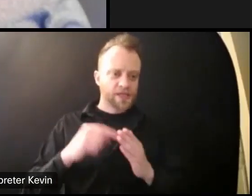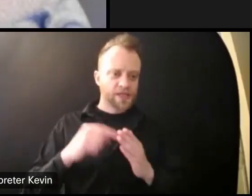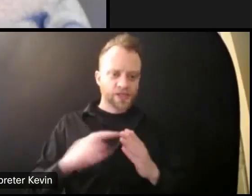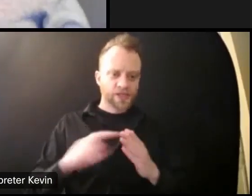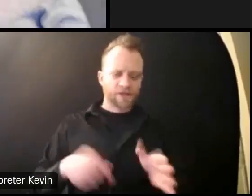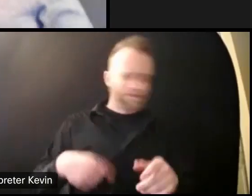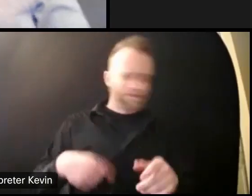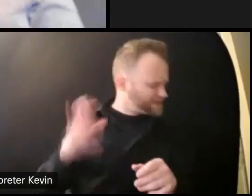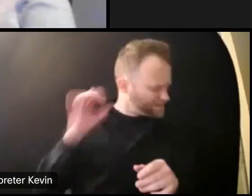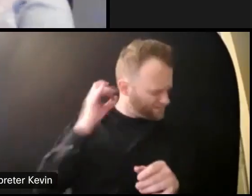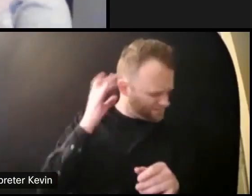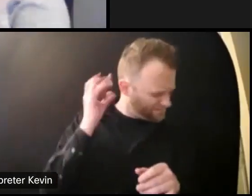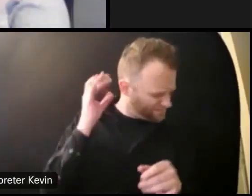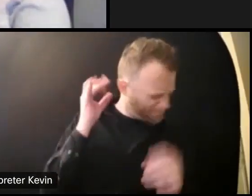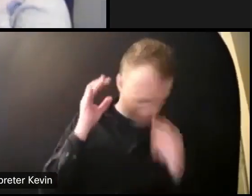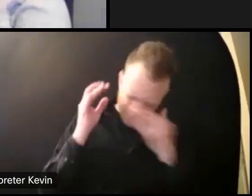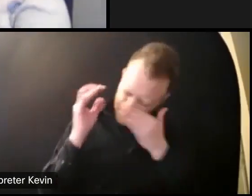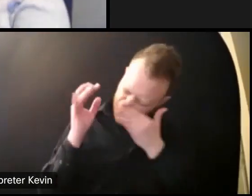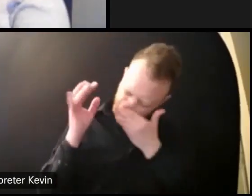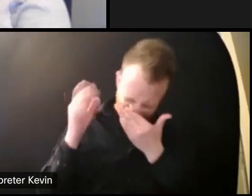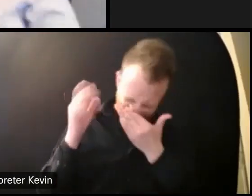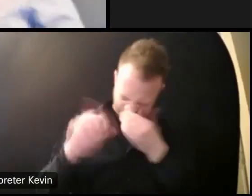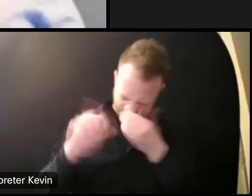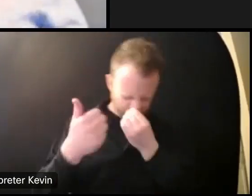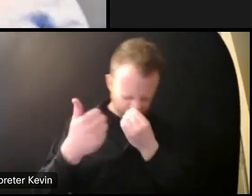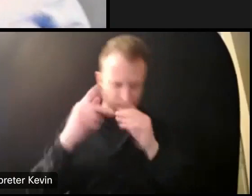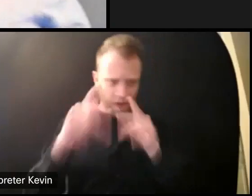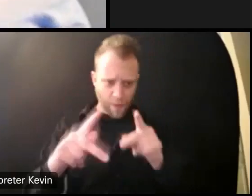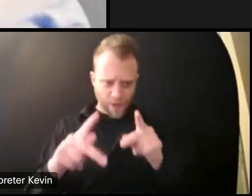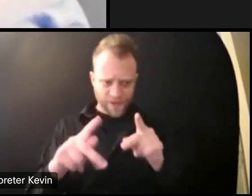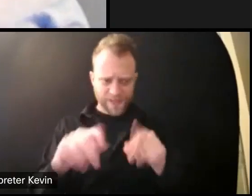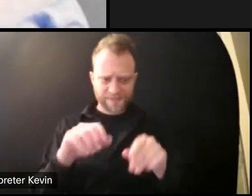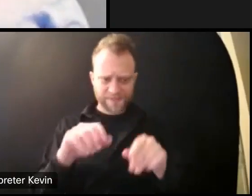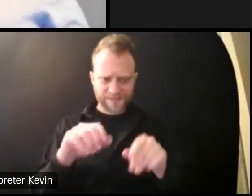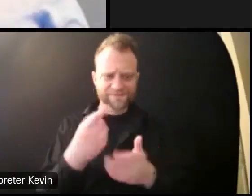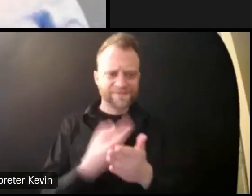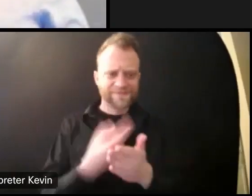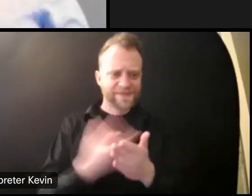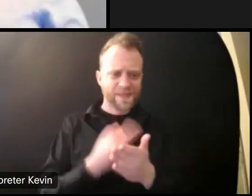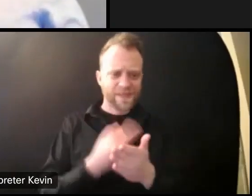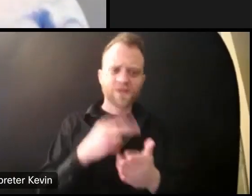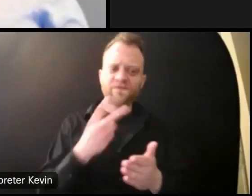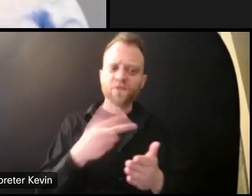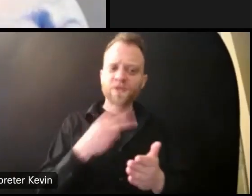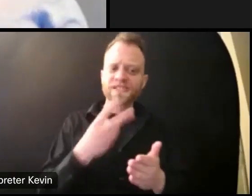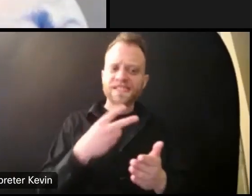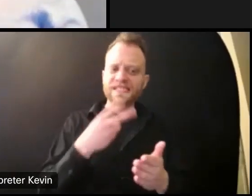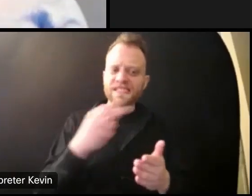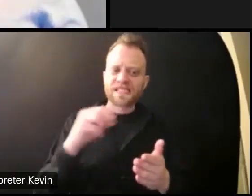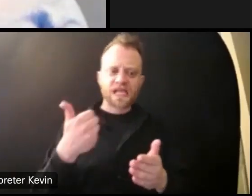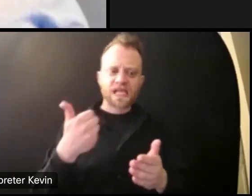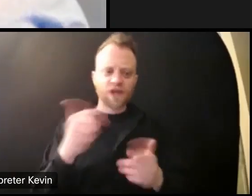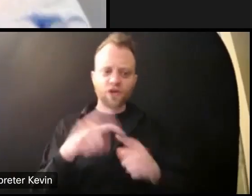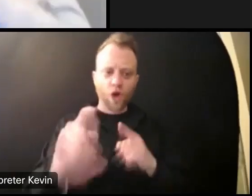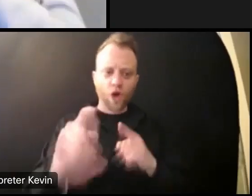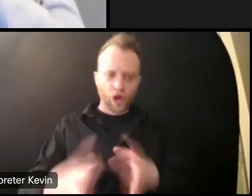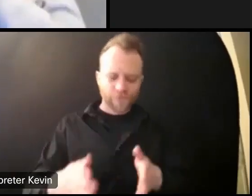background. (Campbell) That's not my background. (Dickerson) Okay, once you elect officers